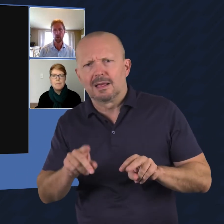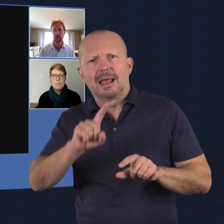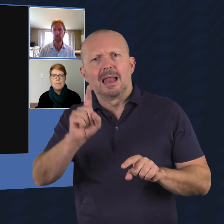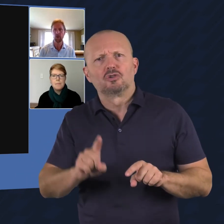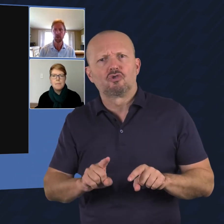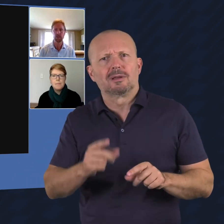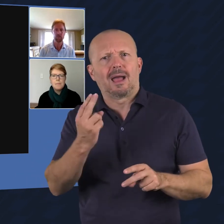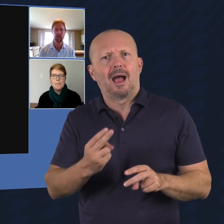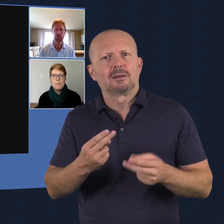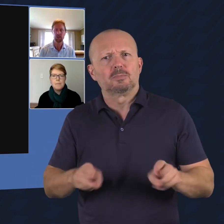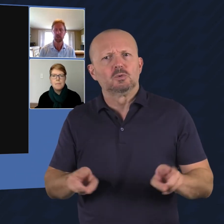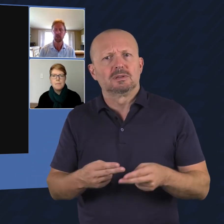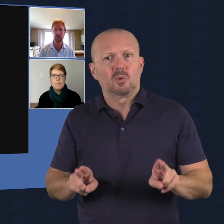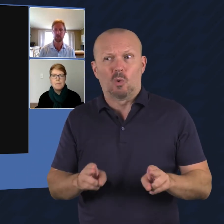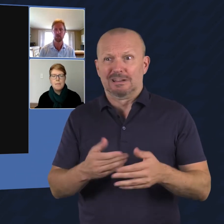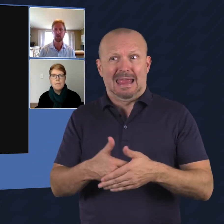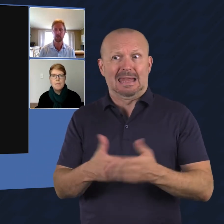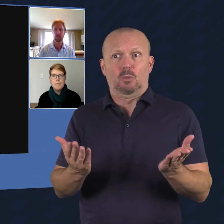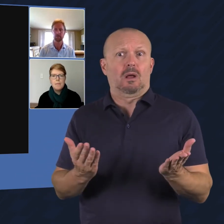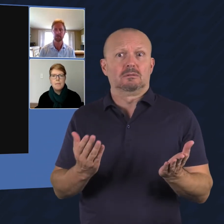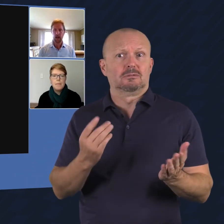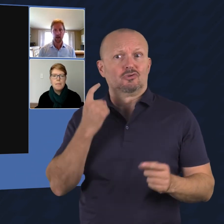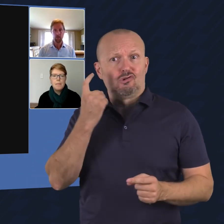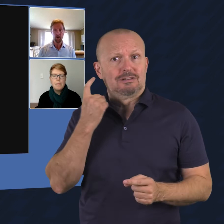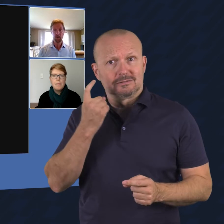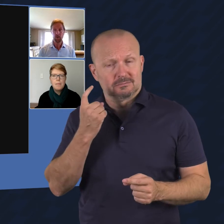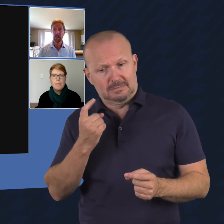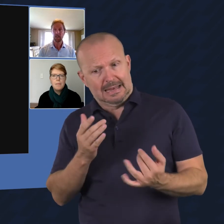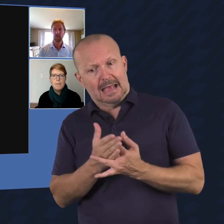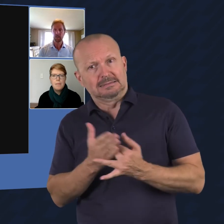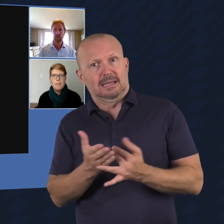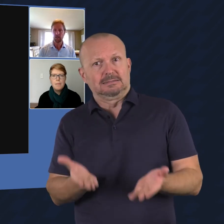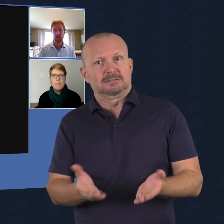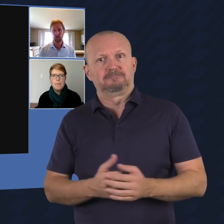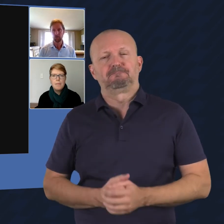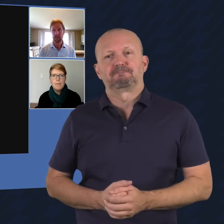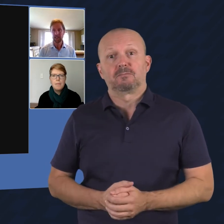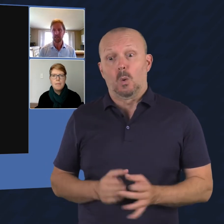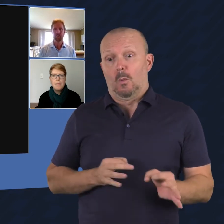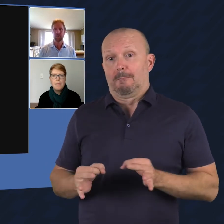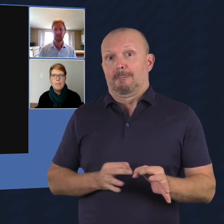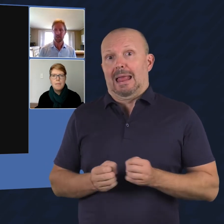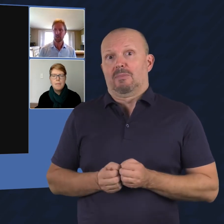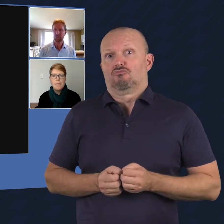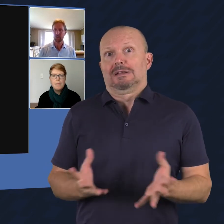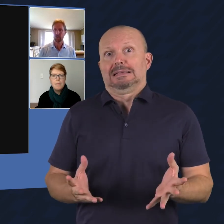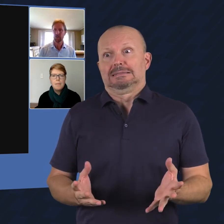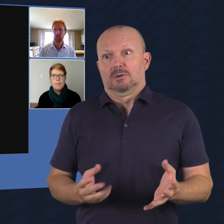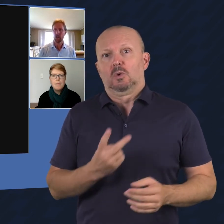or anybody just plain curious about his music. When we were planning the release of this collection in 2021,